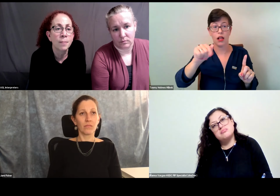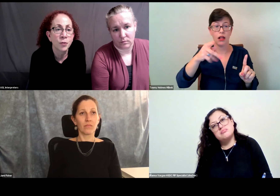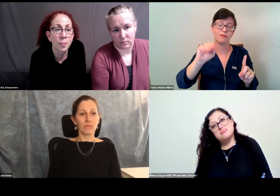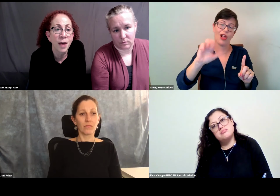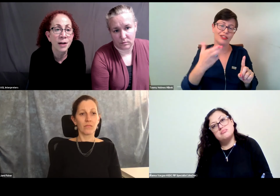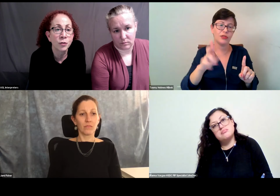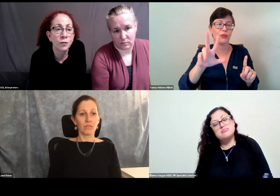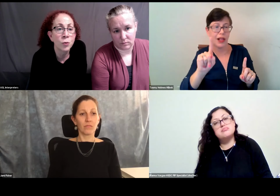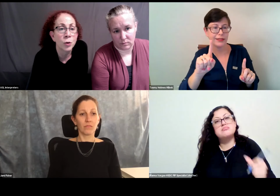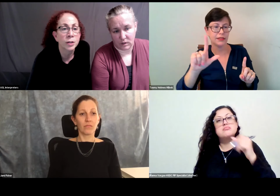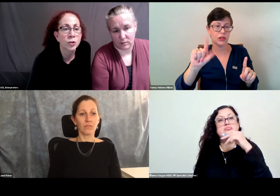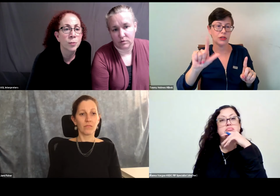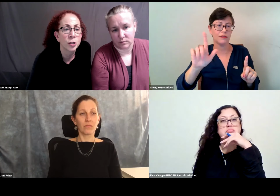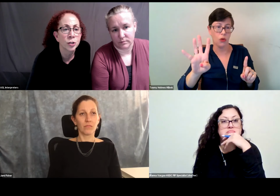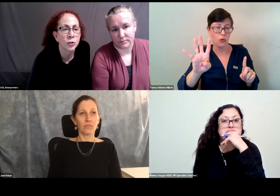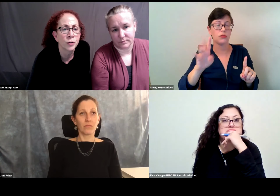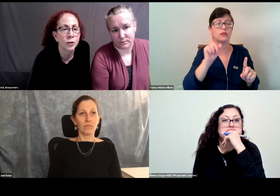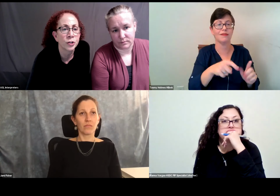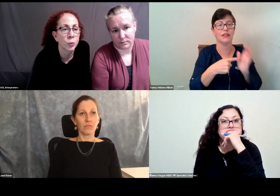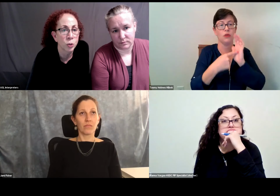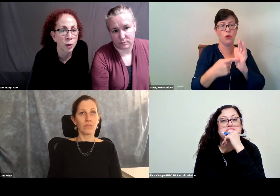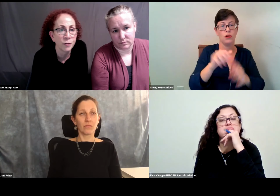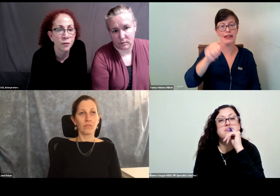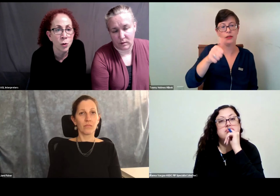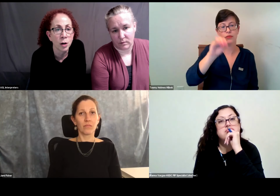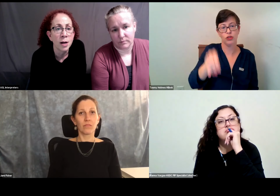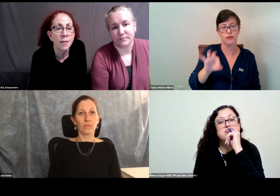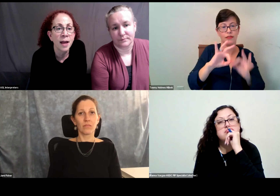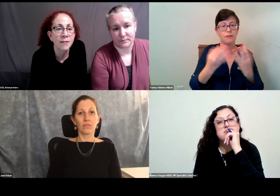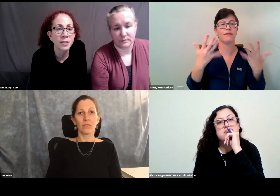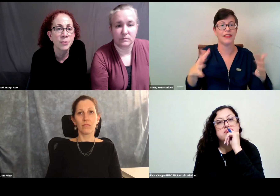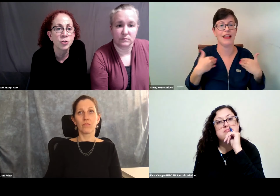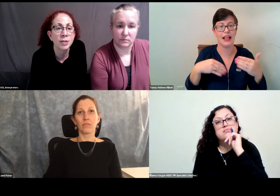from that year forward until March 31 2024 they have to demonstrate